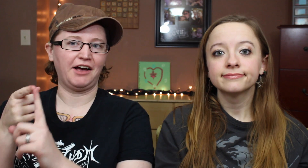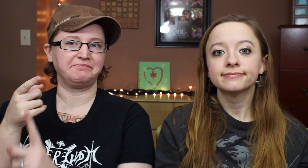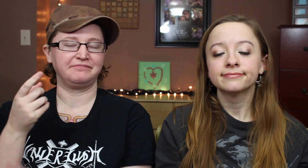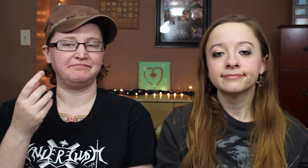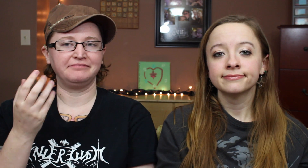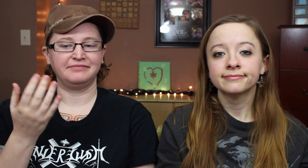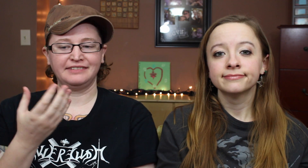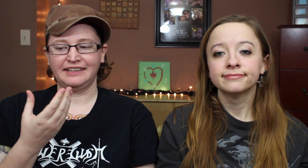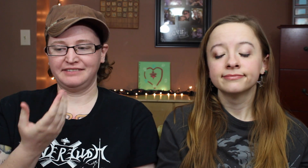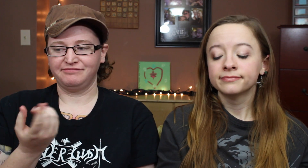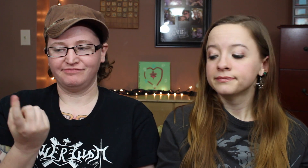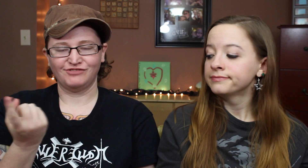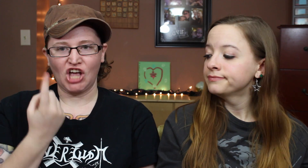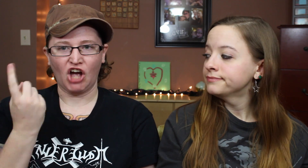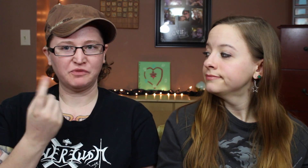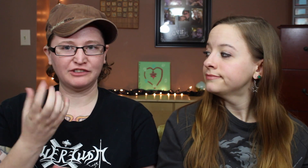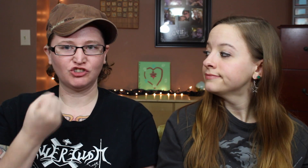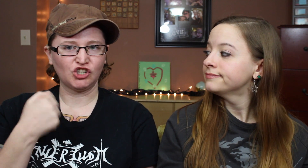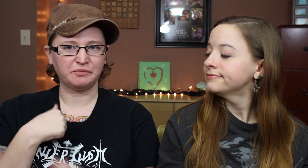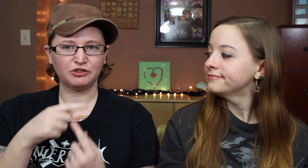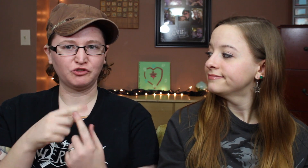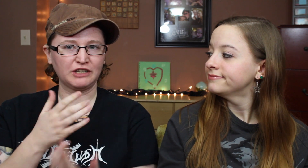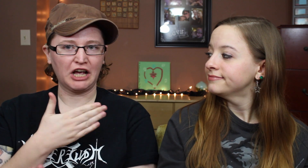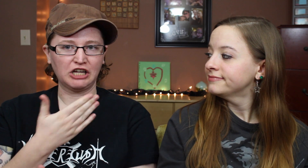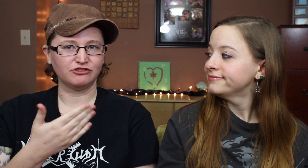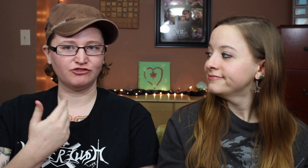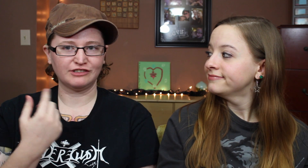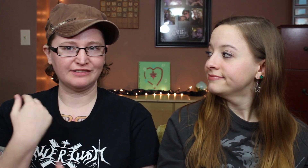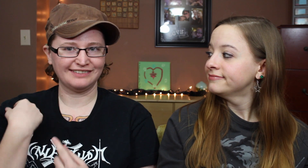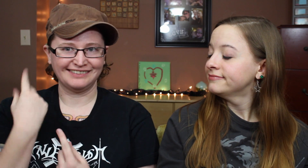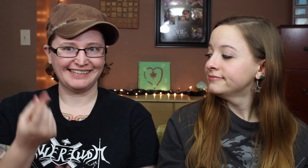my mom, especially her. Umm she always took me to